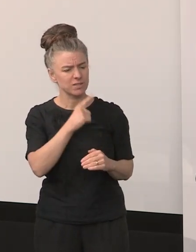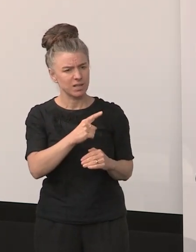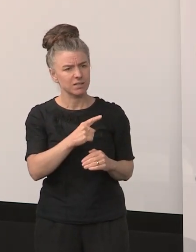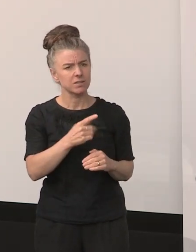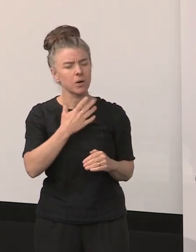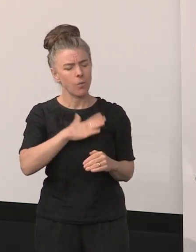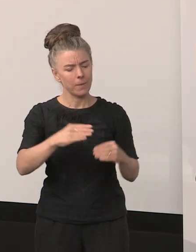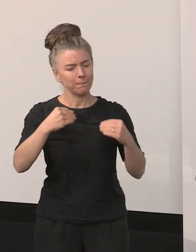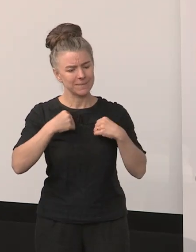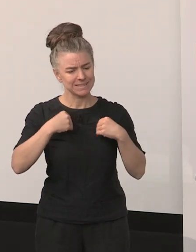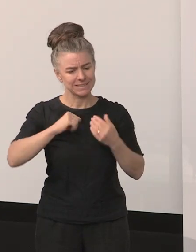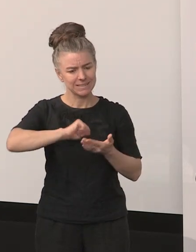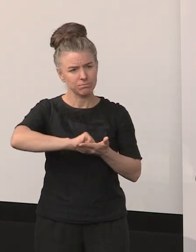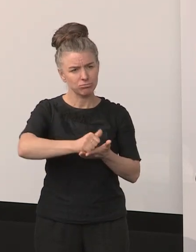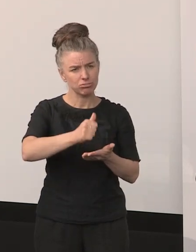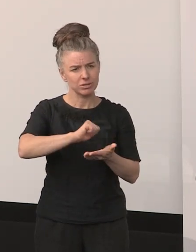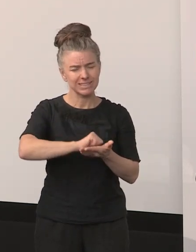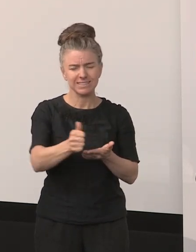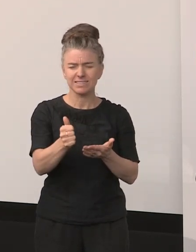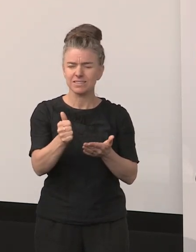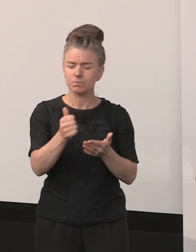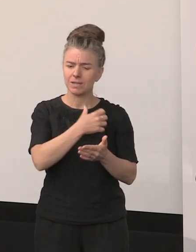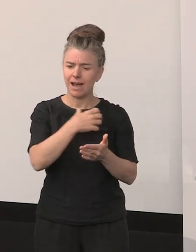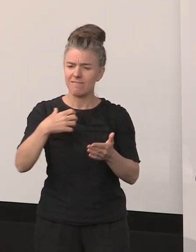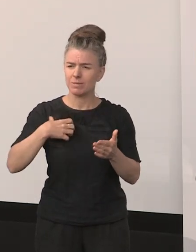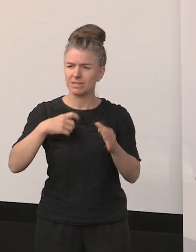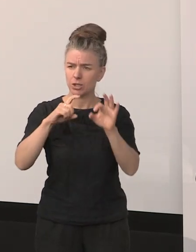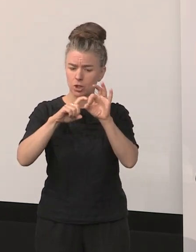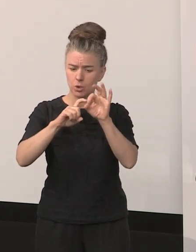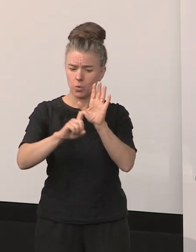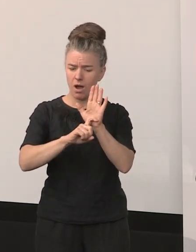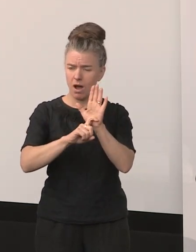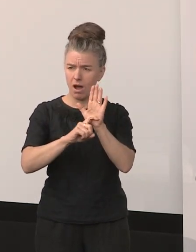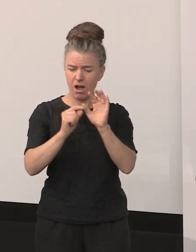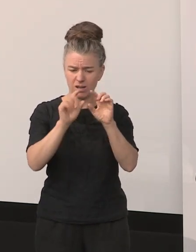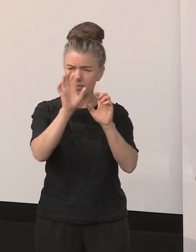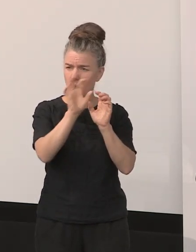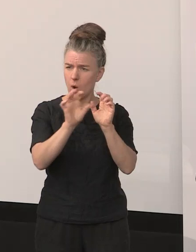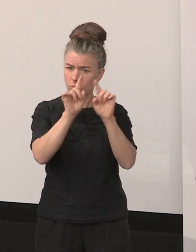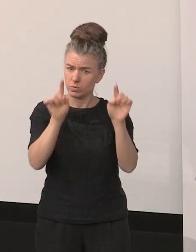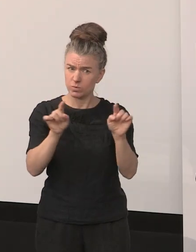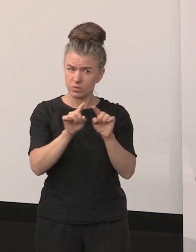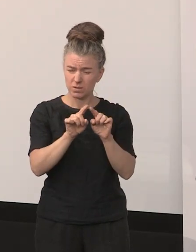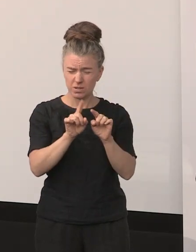security and so on. REPORTER: Said you were hopeful the